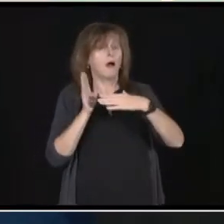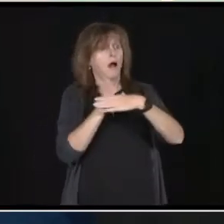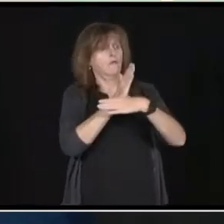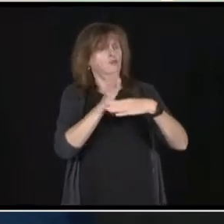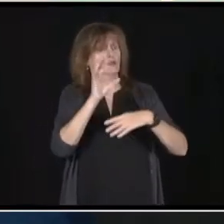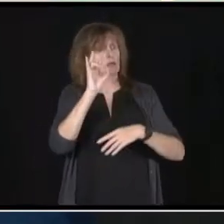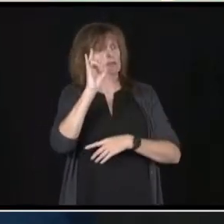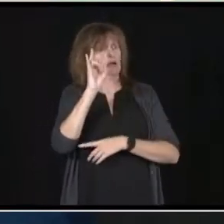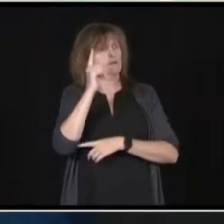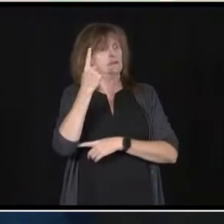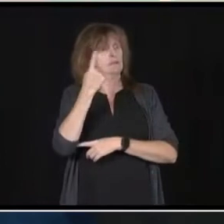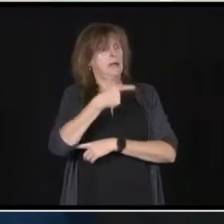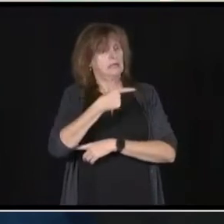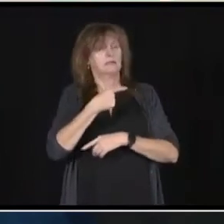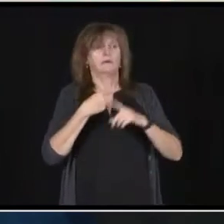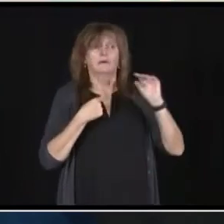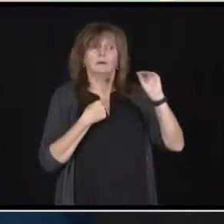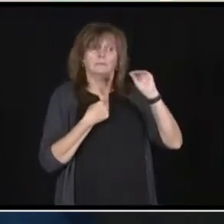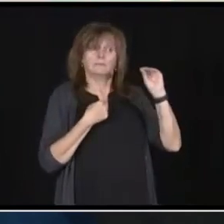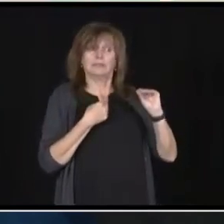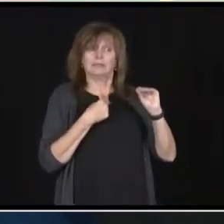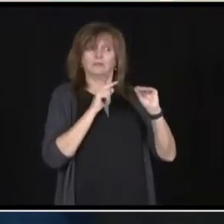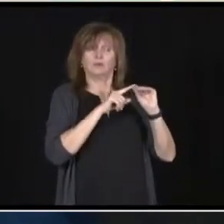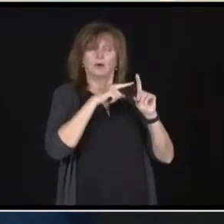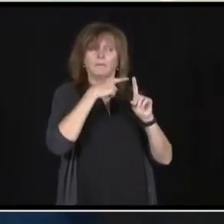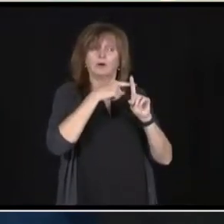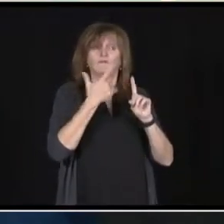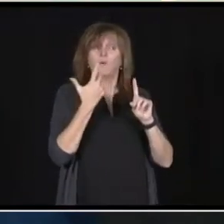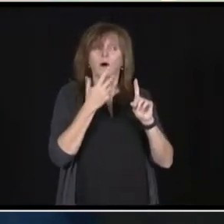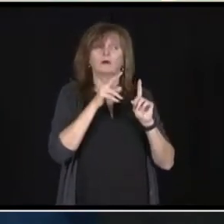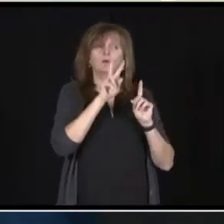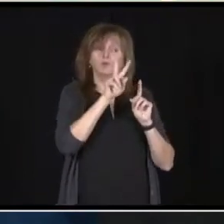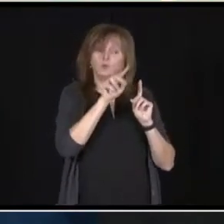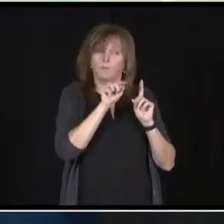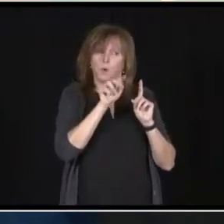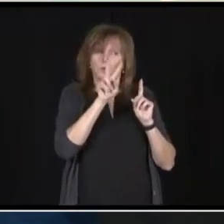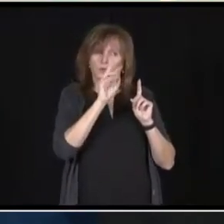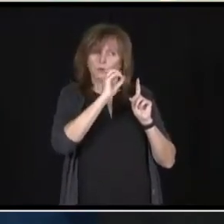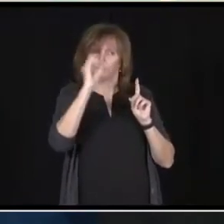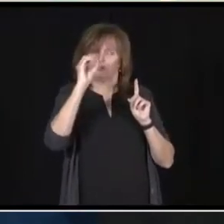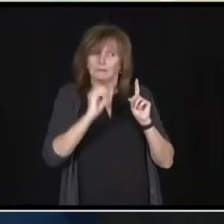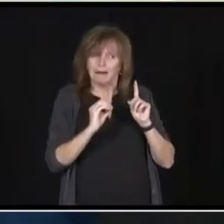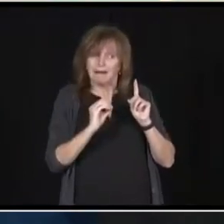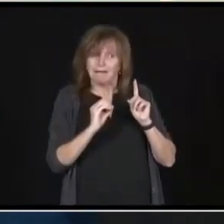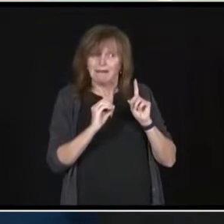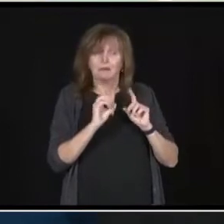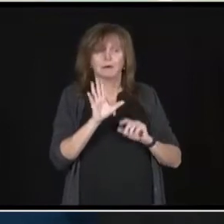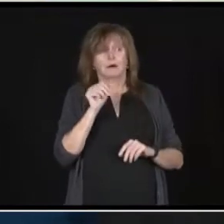is . Even that is going up. Today's percentage, 3% is worrisome.